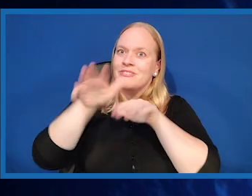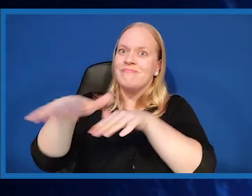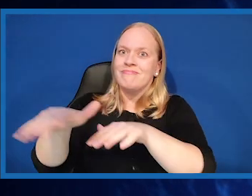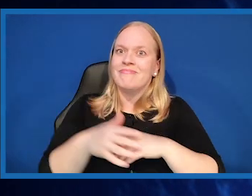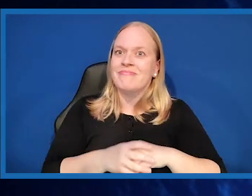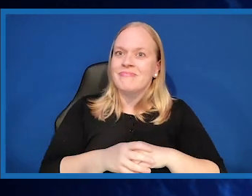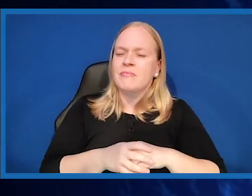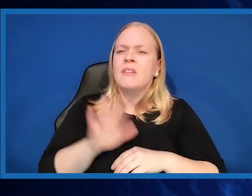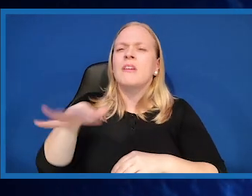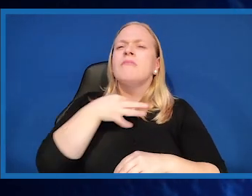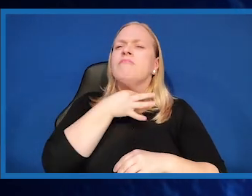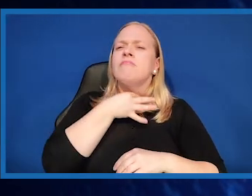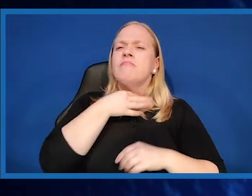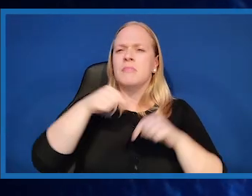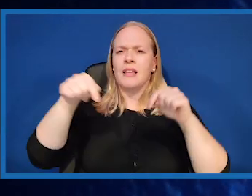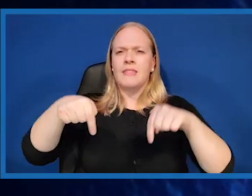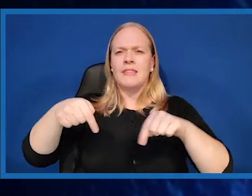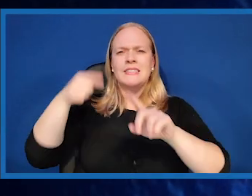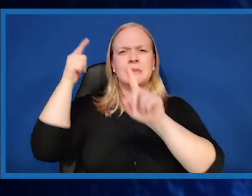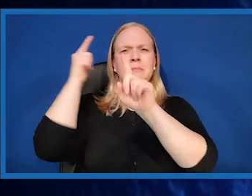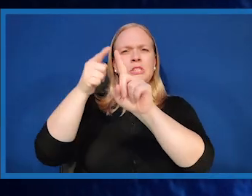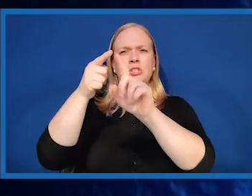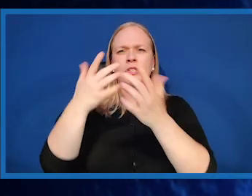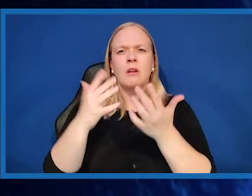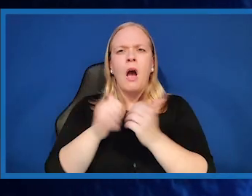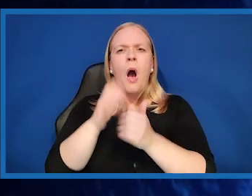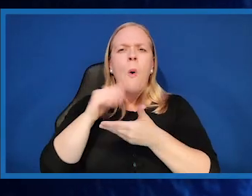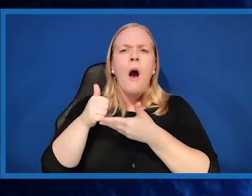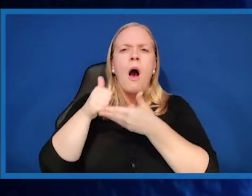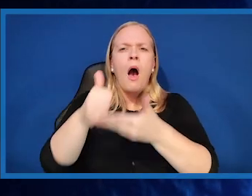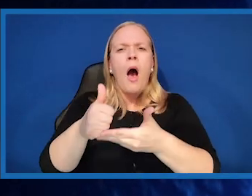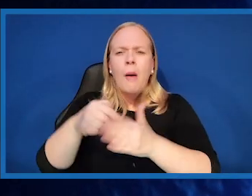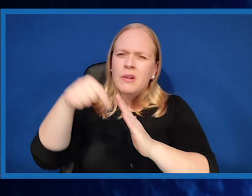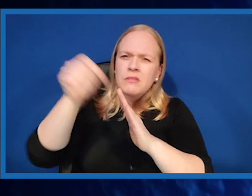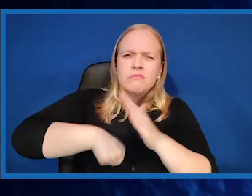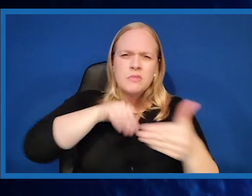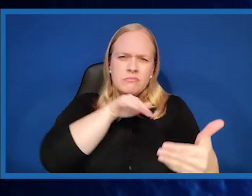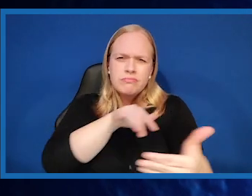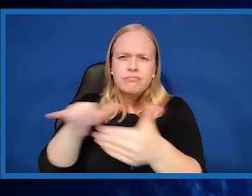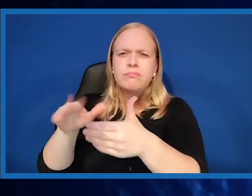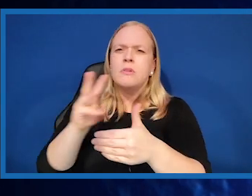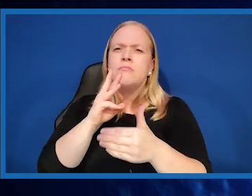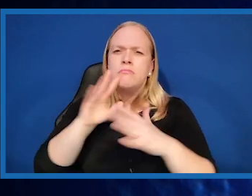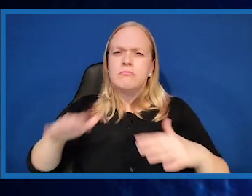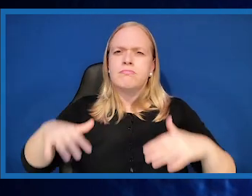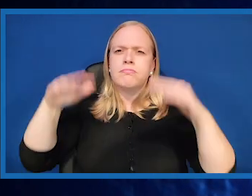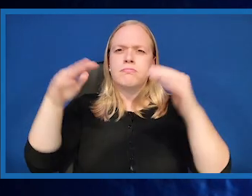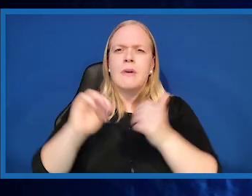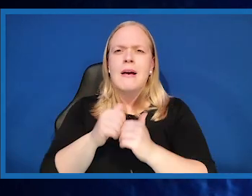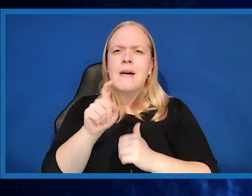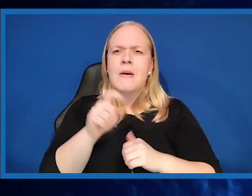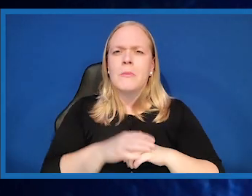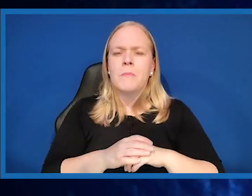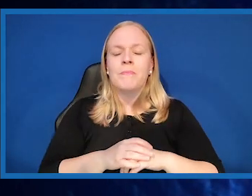IN PARTICULAR CONTRIBUTE TO THE EFFORT OF STUDYING SEA LEVEL RISE? RIGHT SO-SO SEA LEVEL RISE,